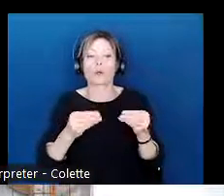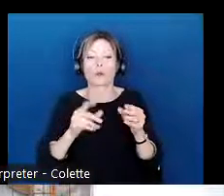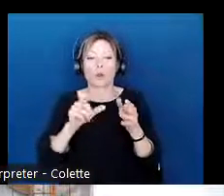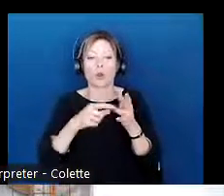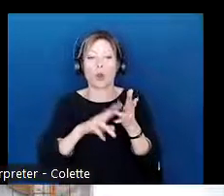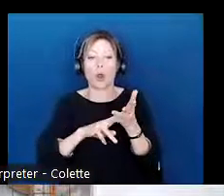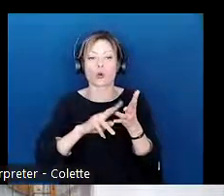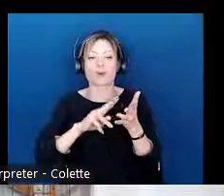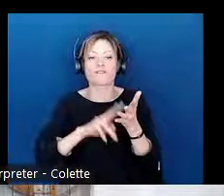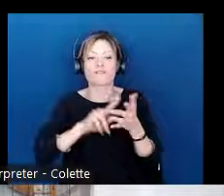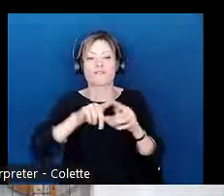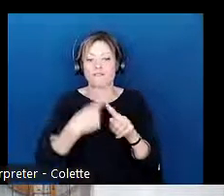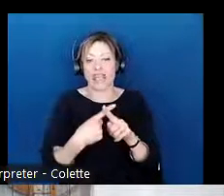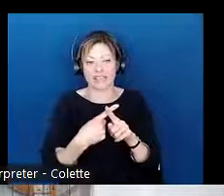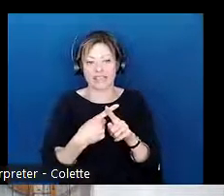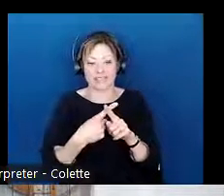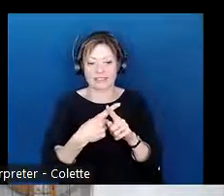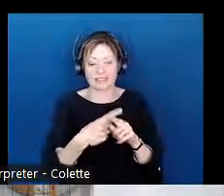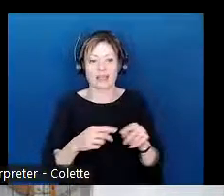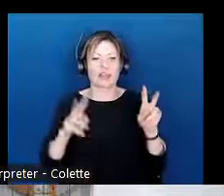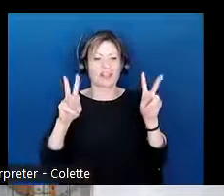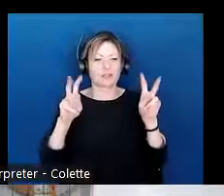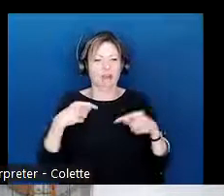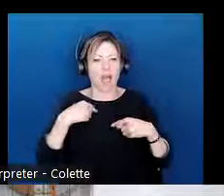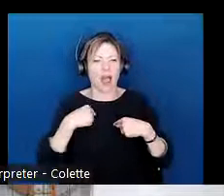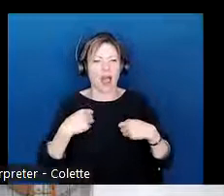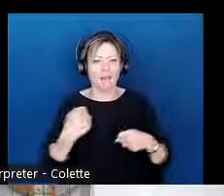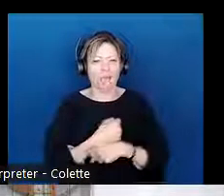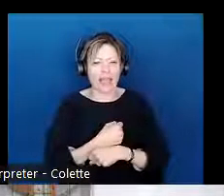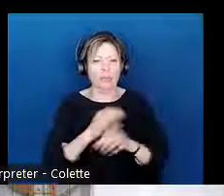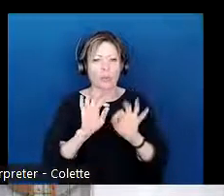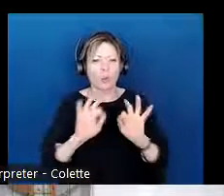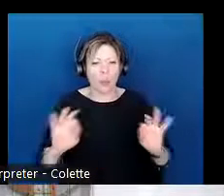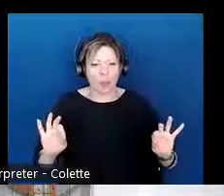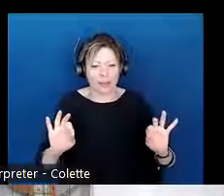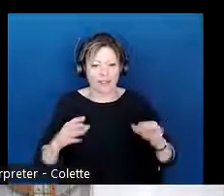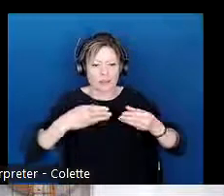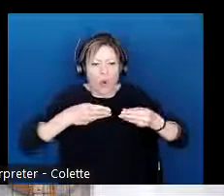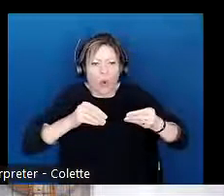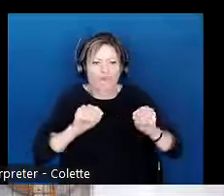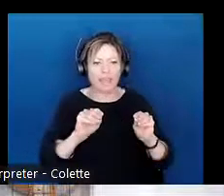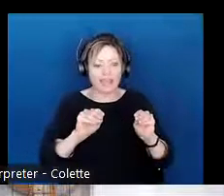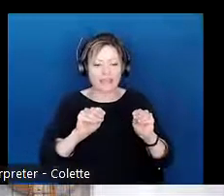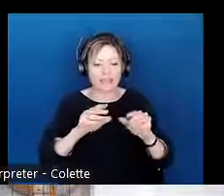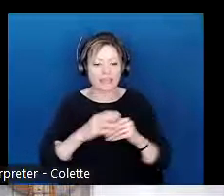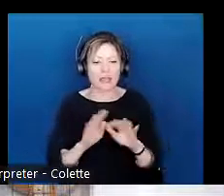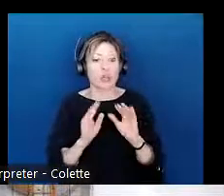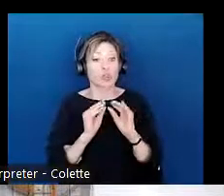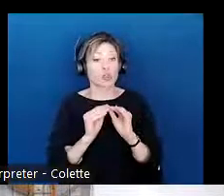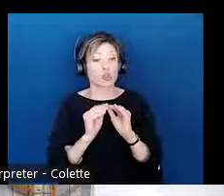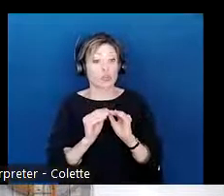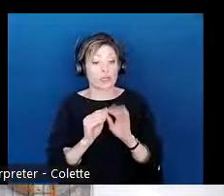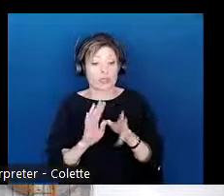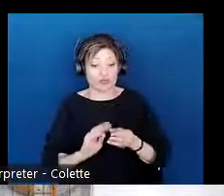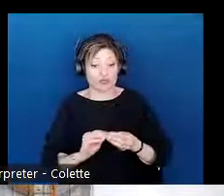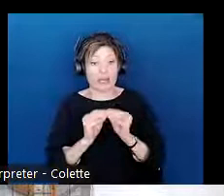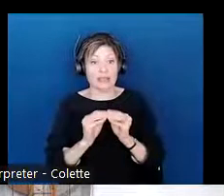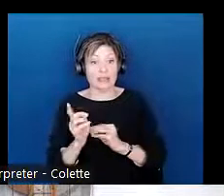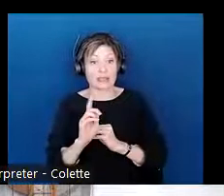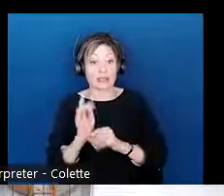uh 'An Eye Made Quiet' and um the student here is created these convex mirrors to so that you